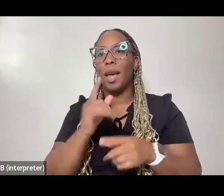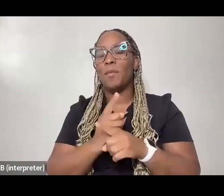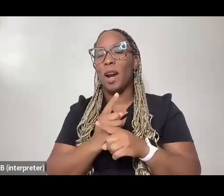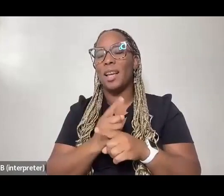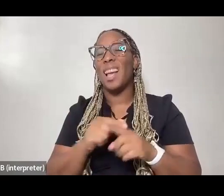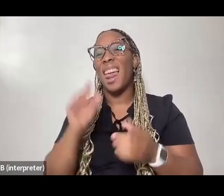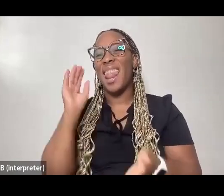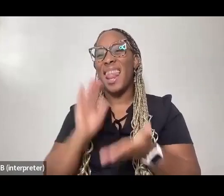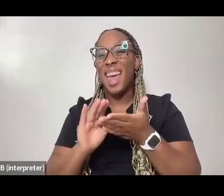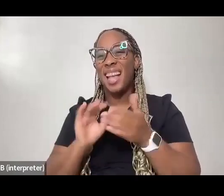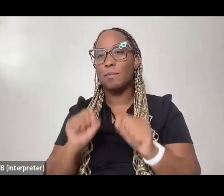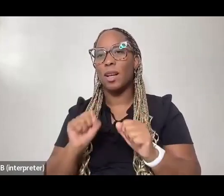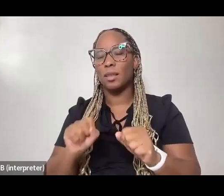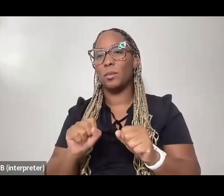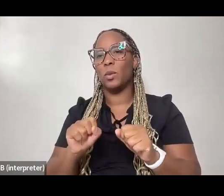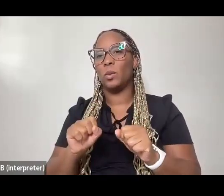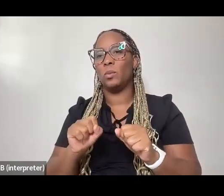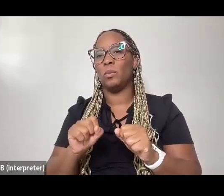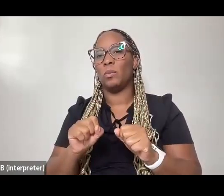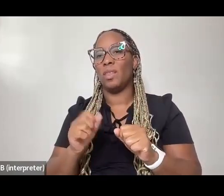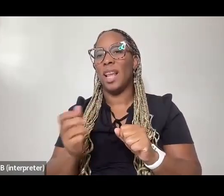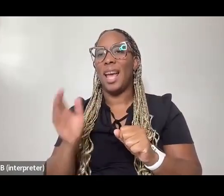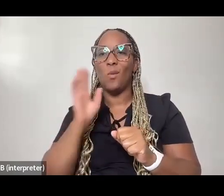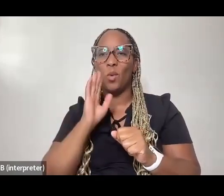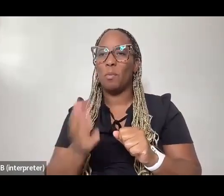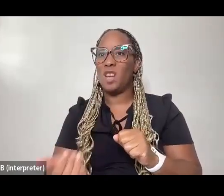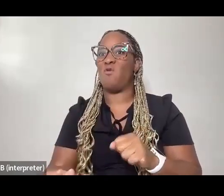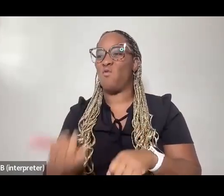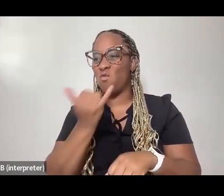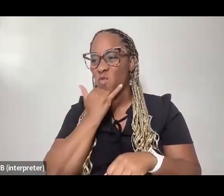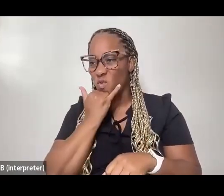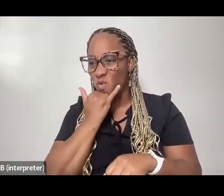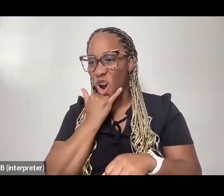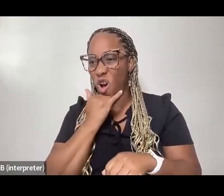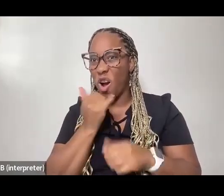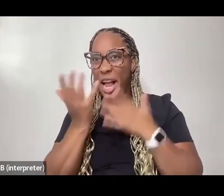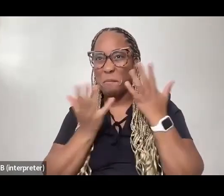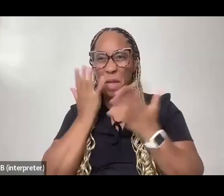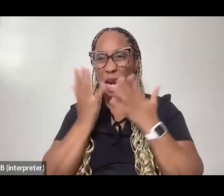a chance that really wrong and possibly embarrassing words